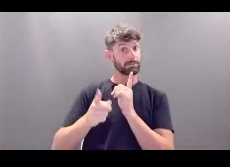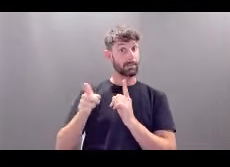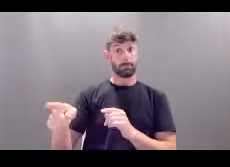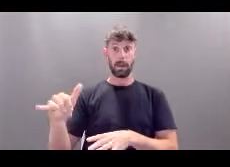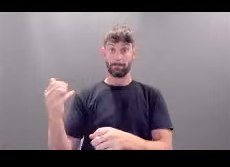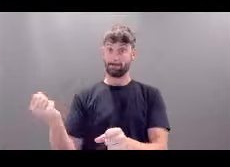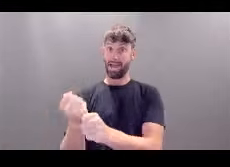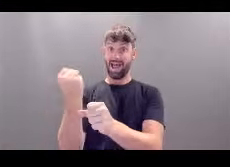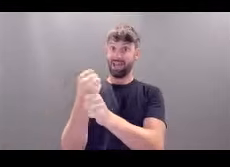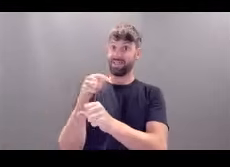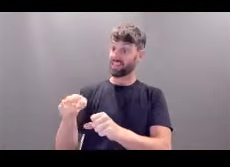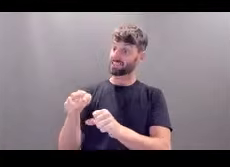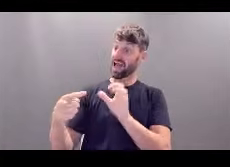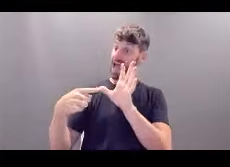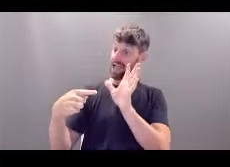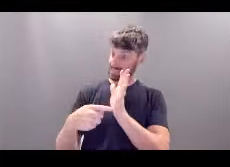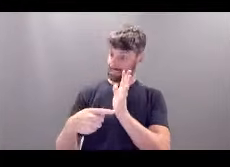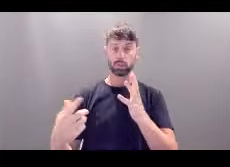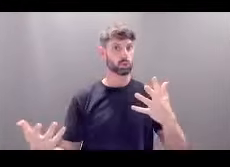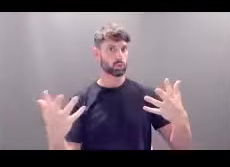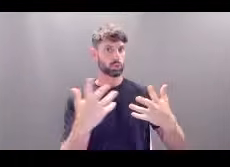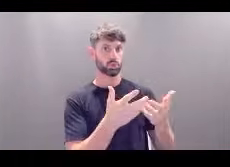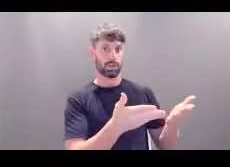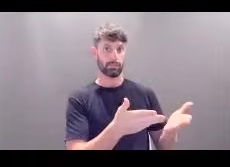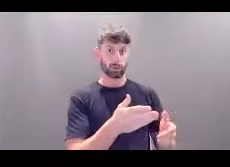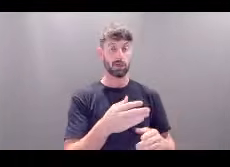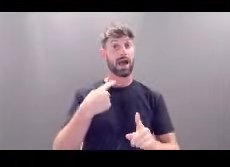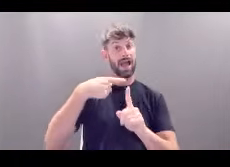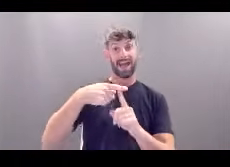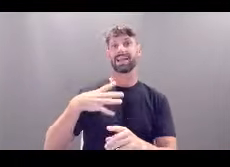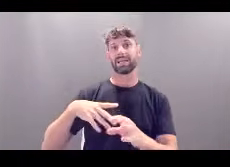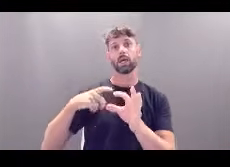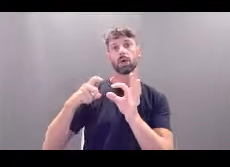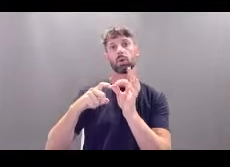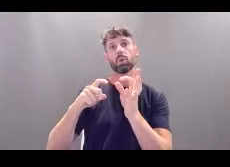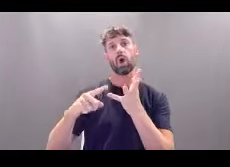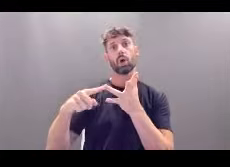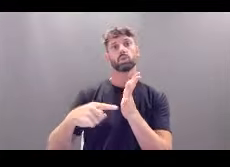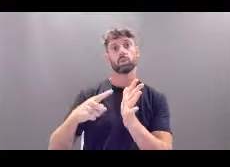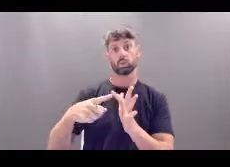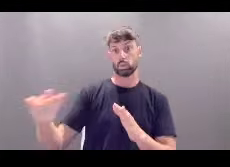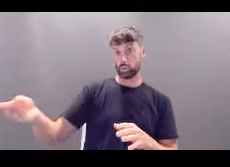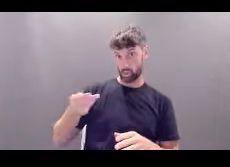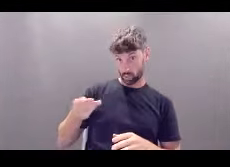needs and need a quote, so that we can include the right amount of funding in the participant's plan.